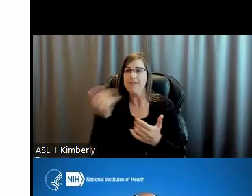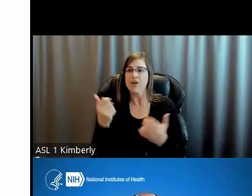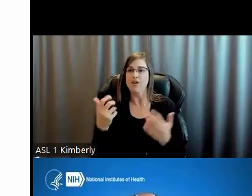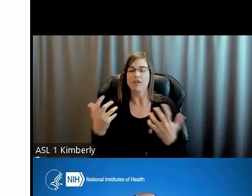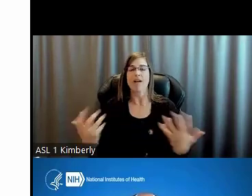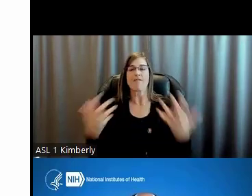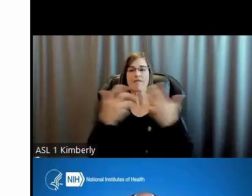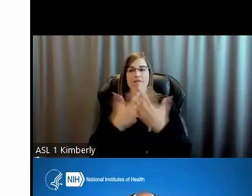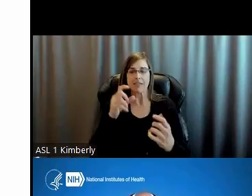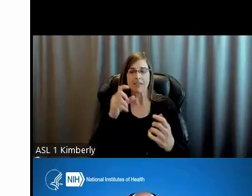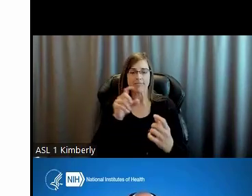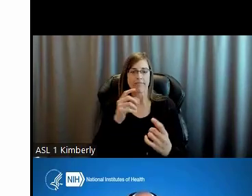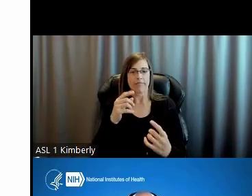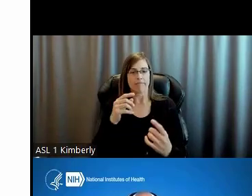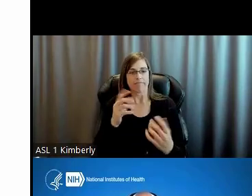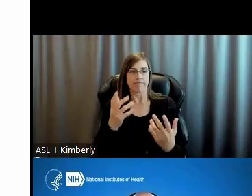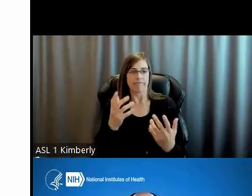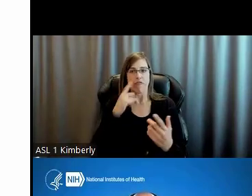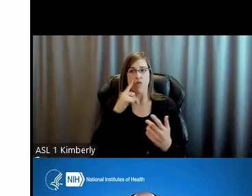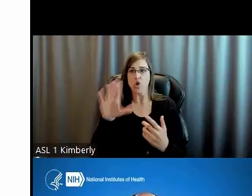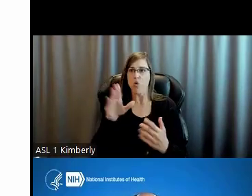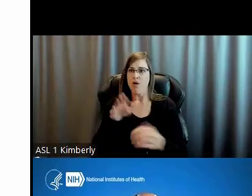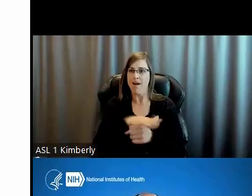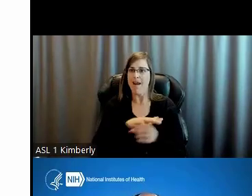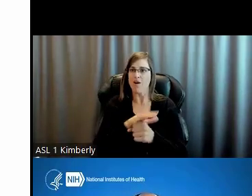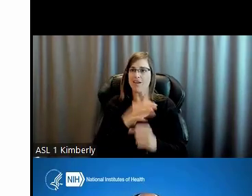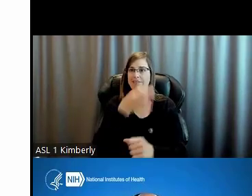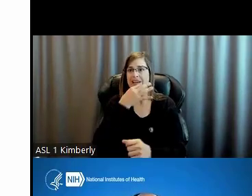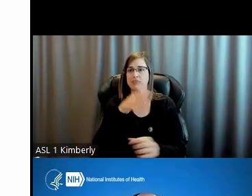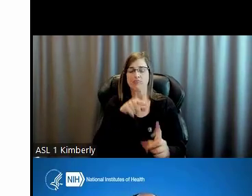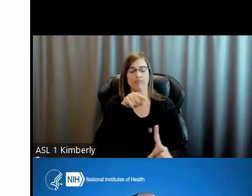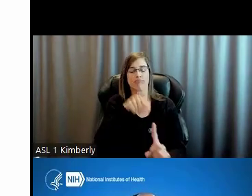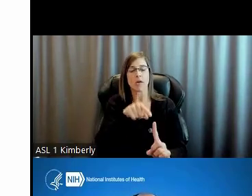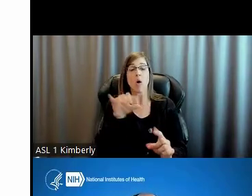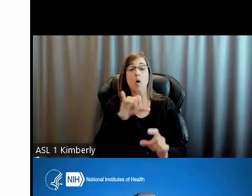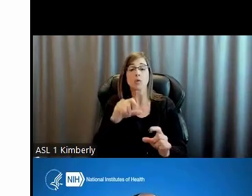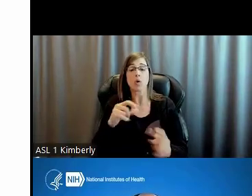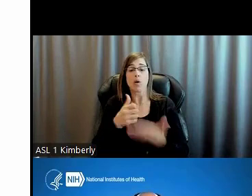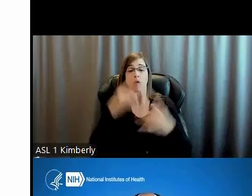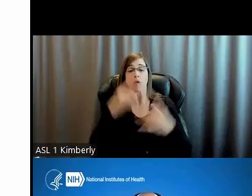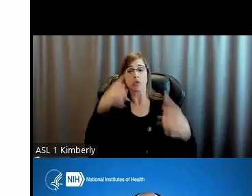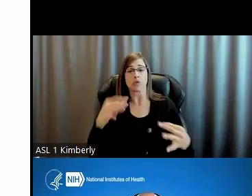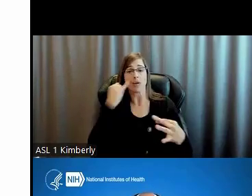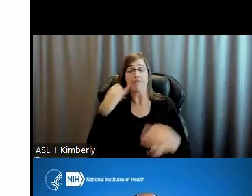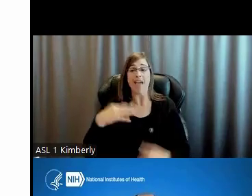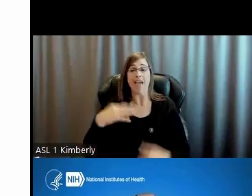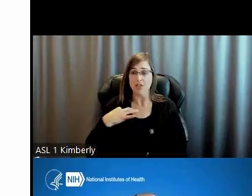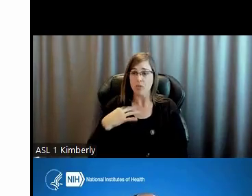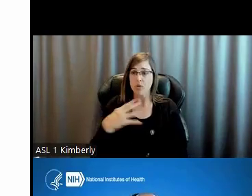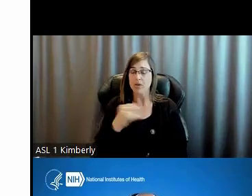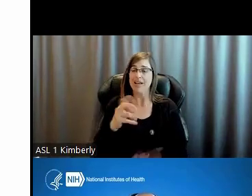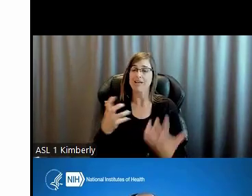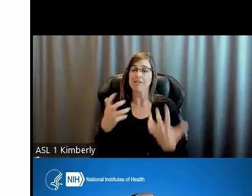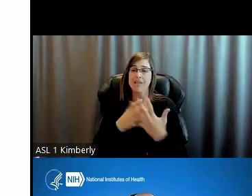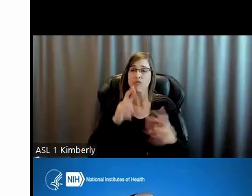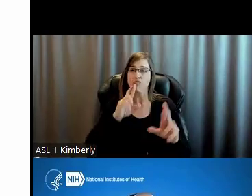to meet your area of expertise. It also helps to determine whether you are eligible and meet the responsiveness for that